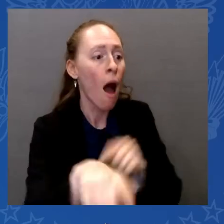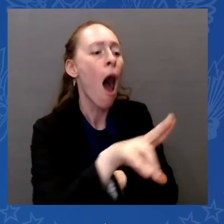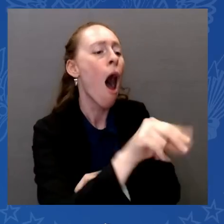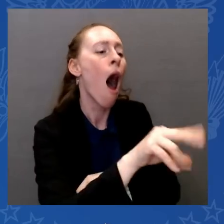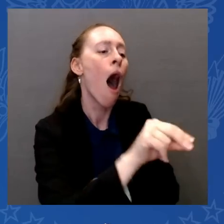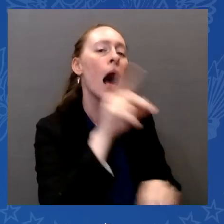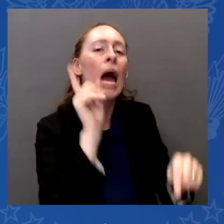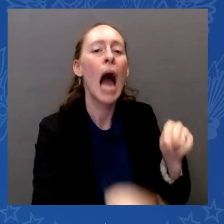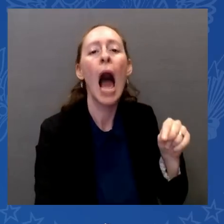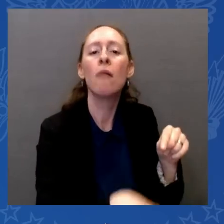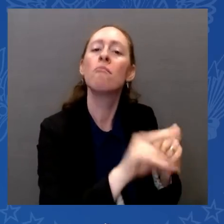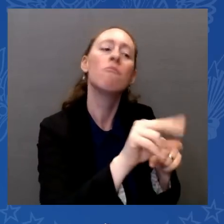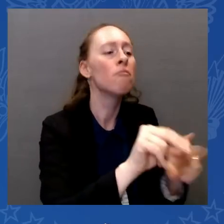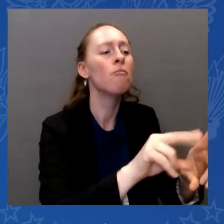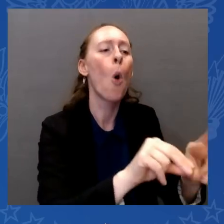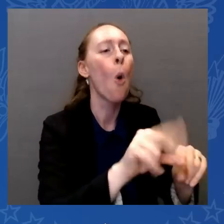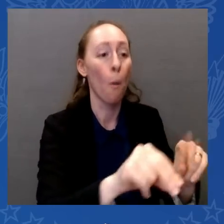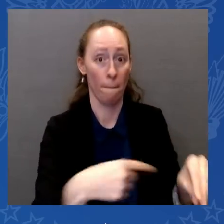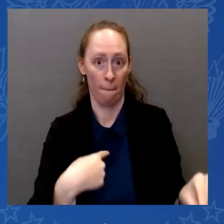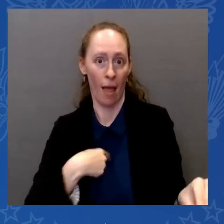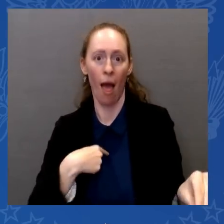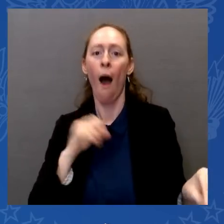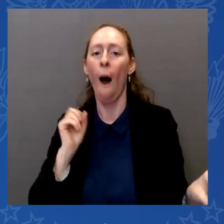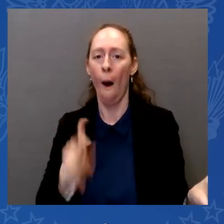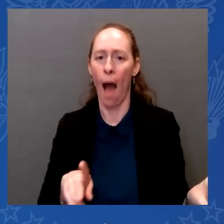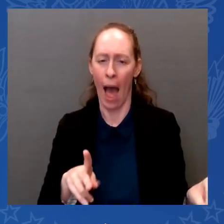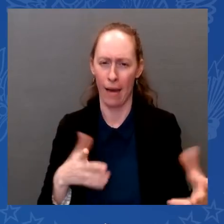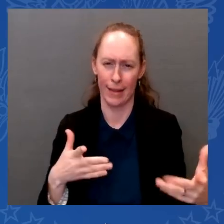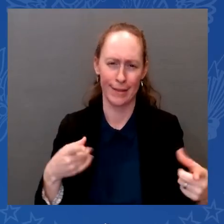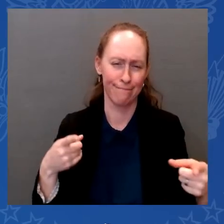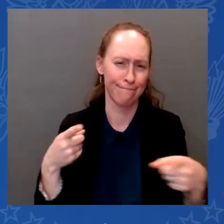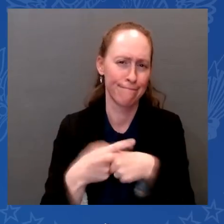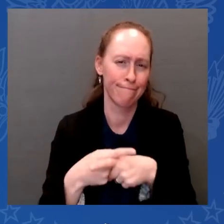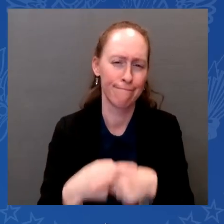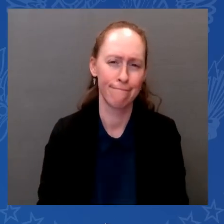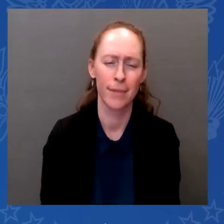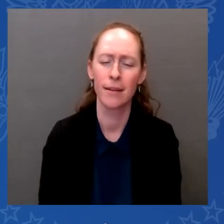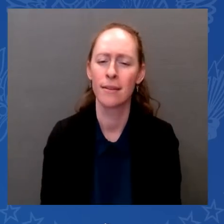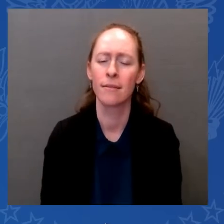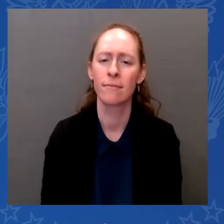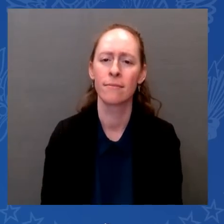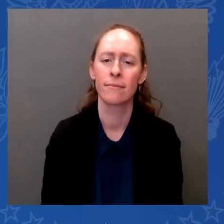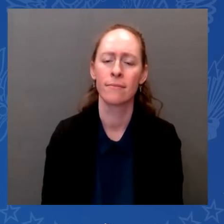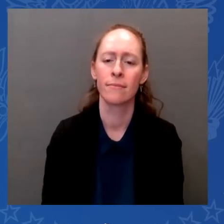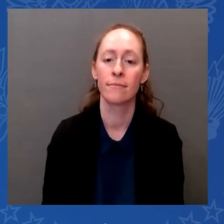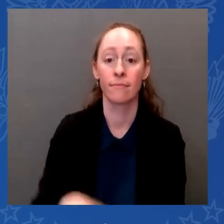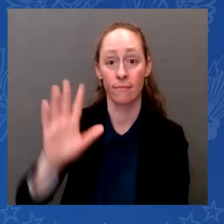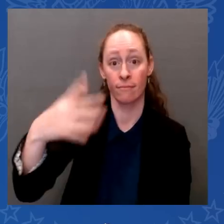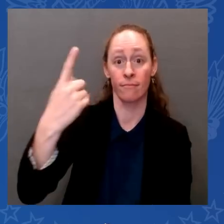They qualified for up to, in one case, $2 million. And despite what the Republican officials say,